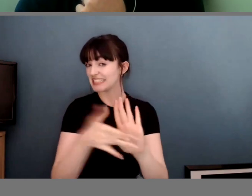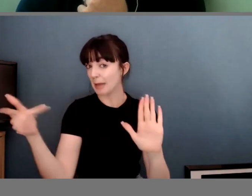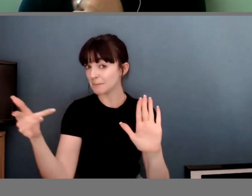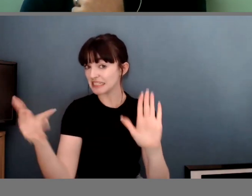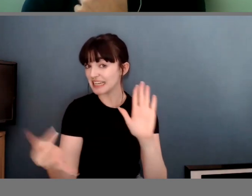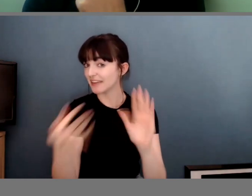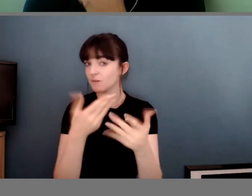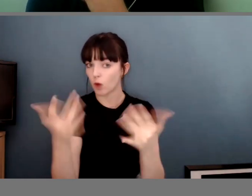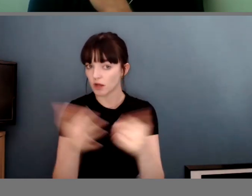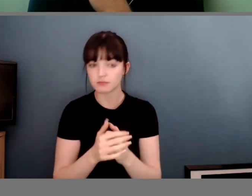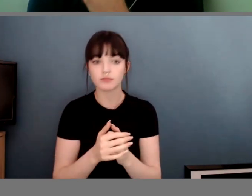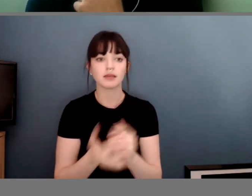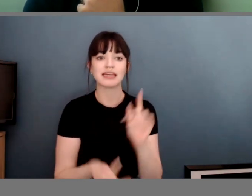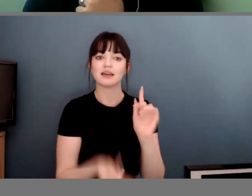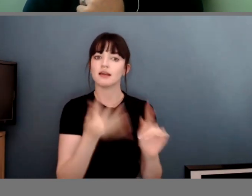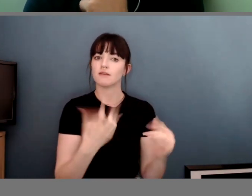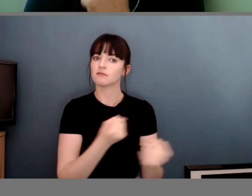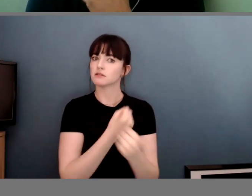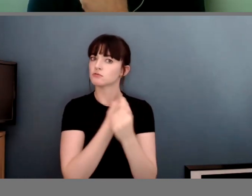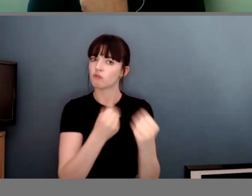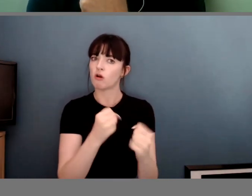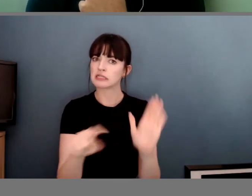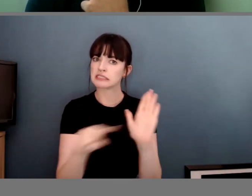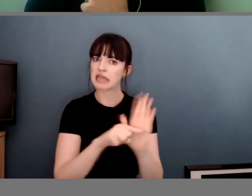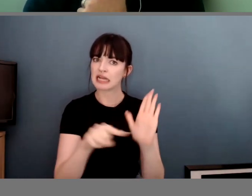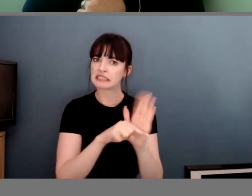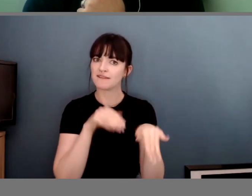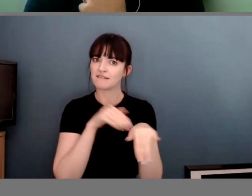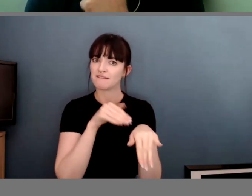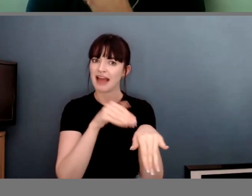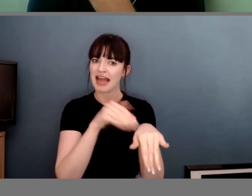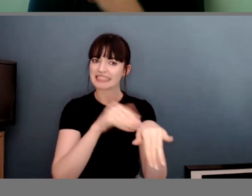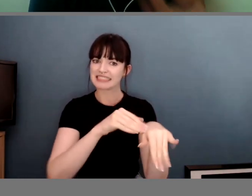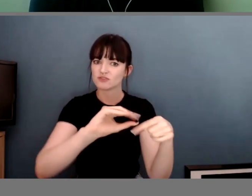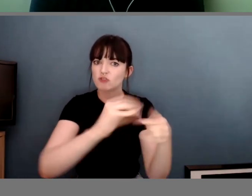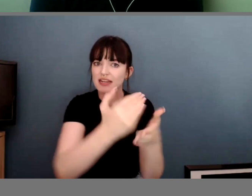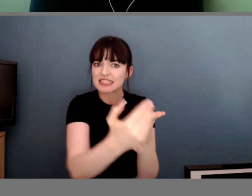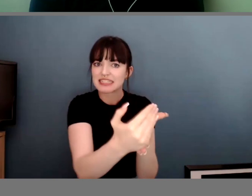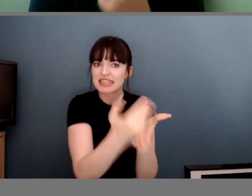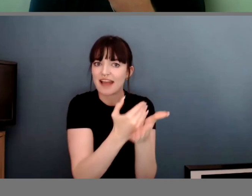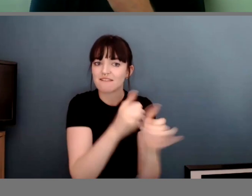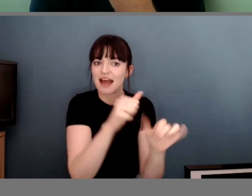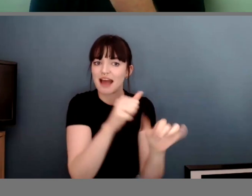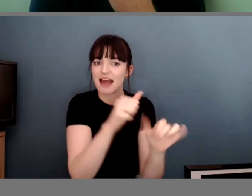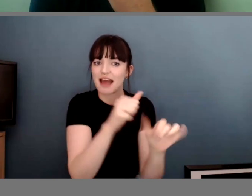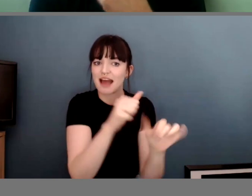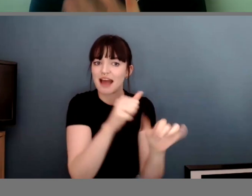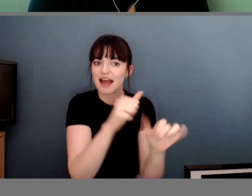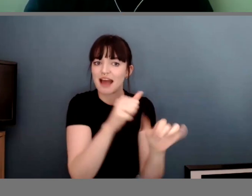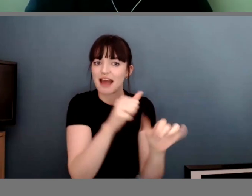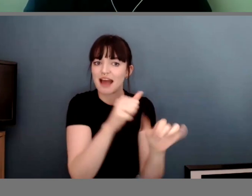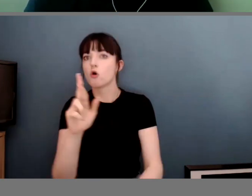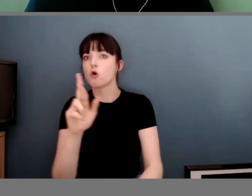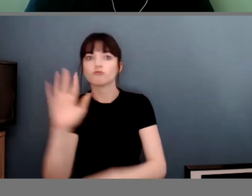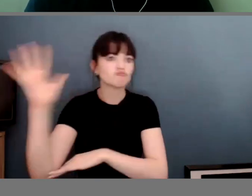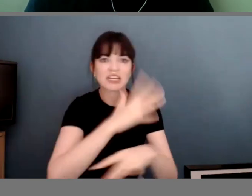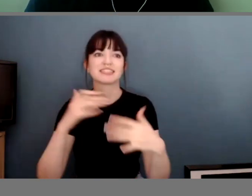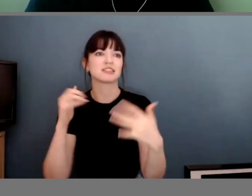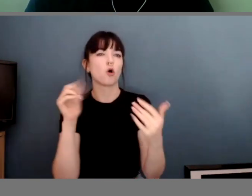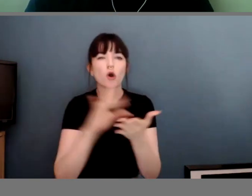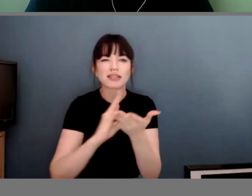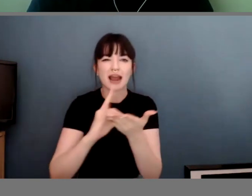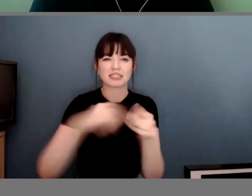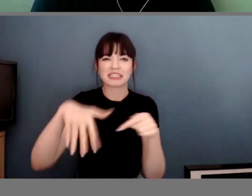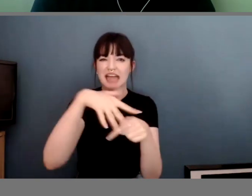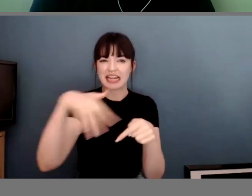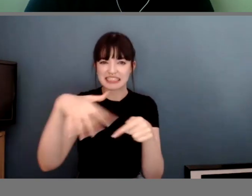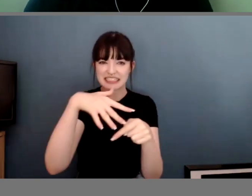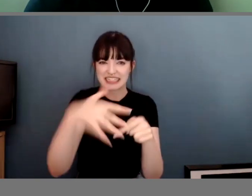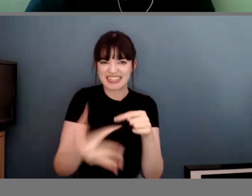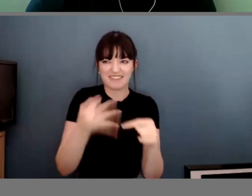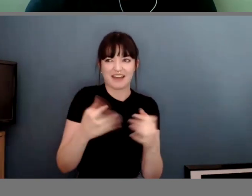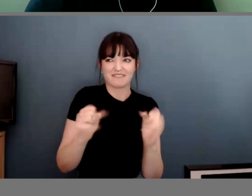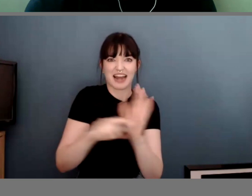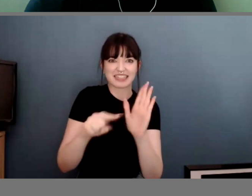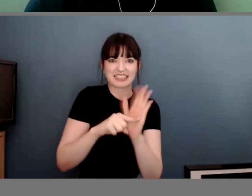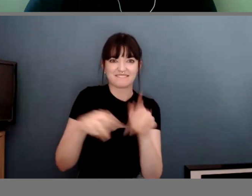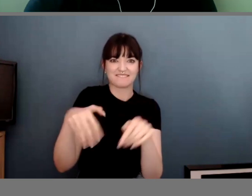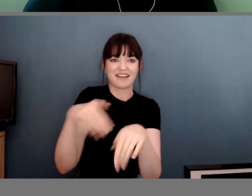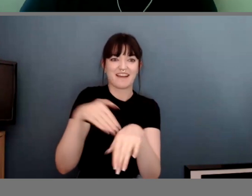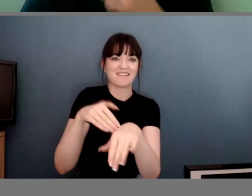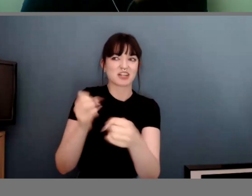adverse effect on the conservation status or comprises the characteristics of the site.